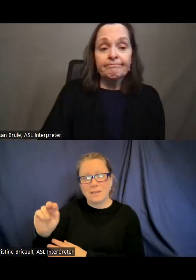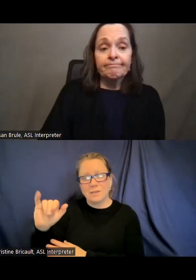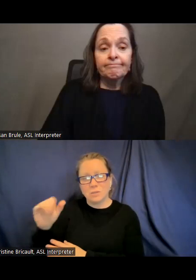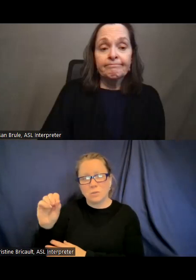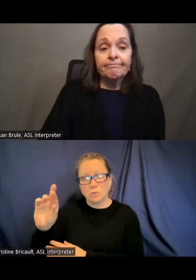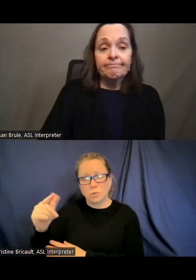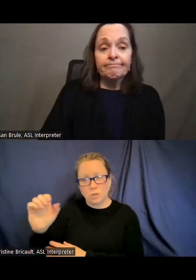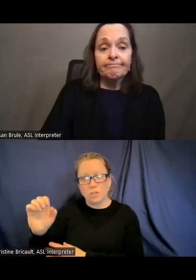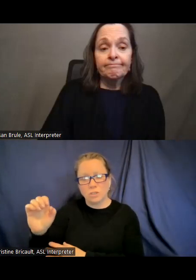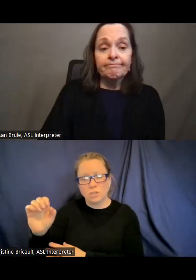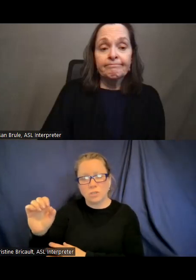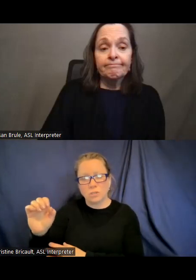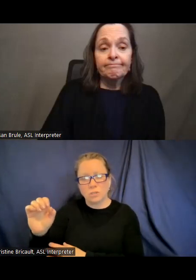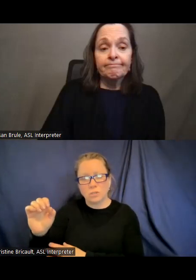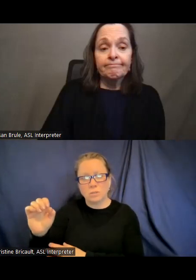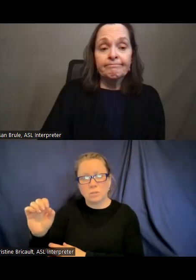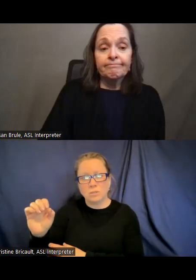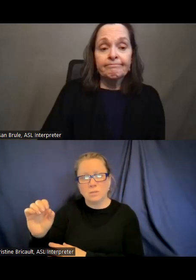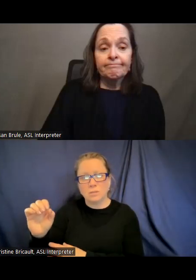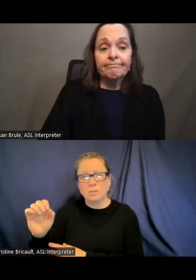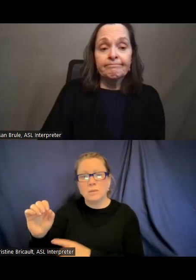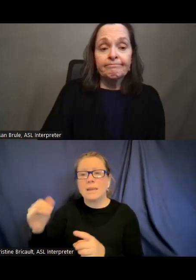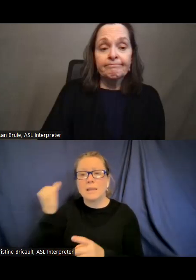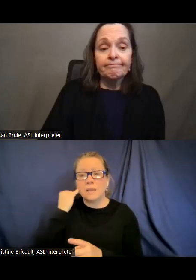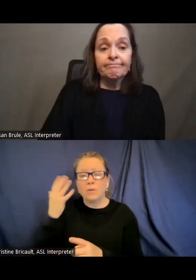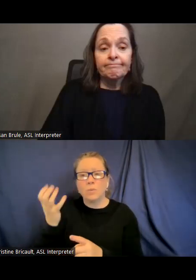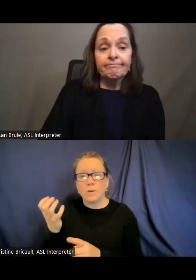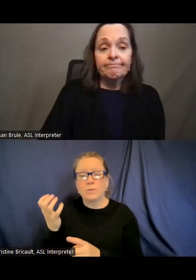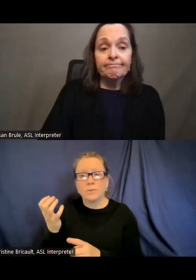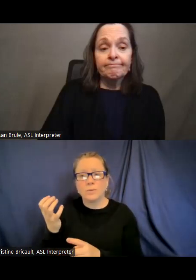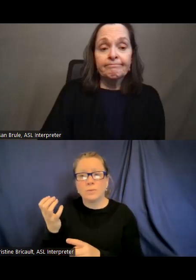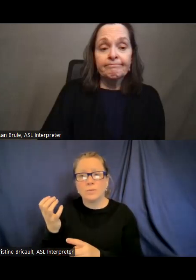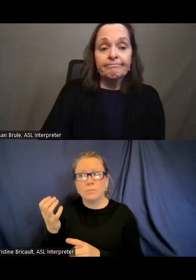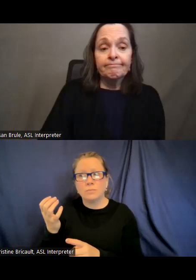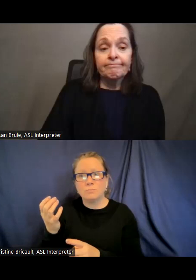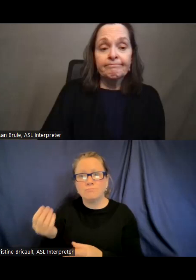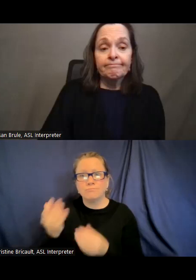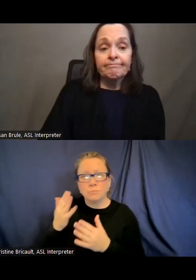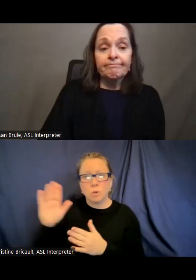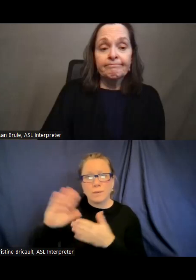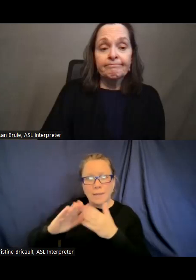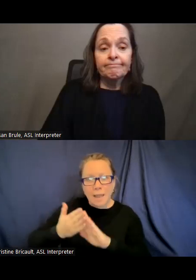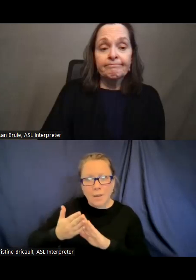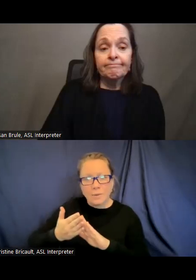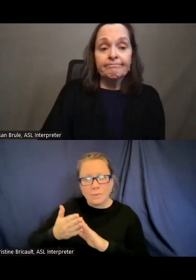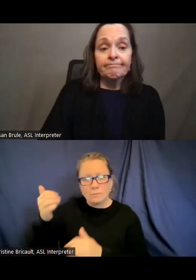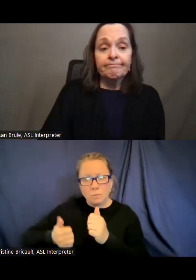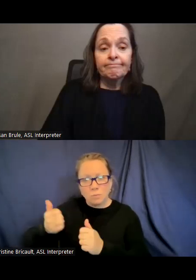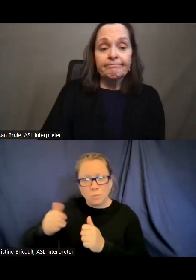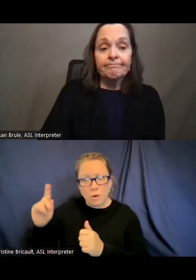14:29:51 And if you want to give us what town you're from, we can follow up with him as well.